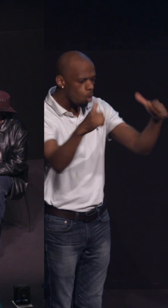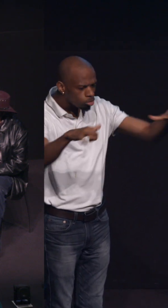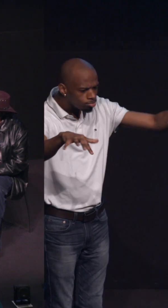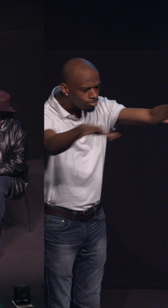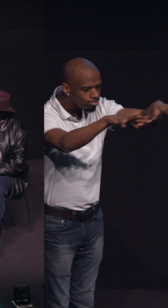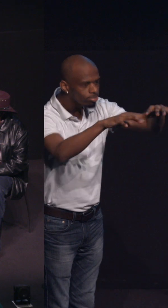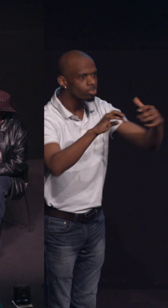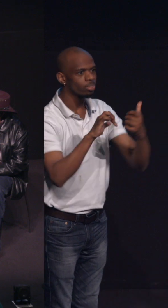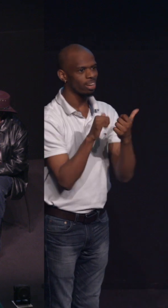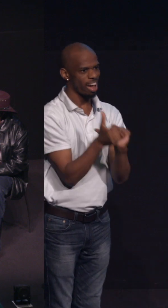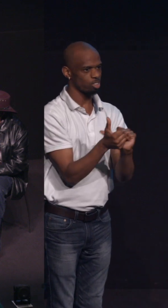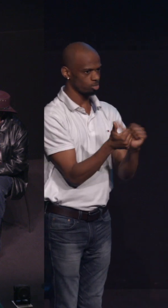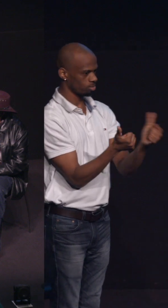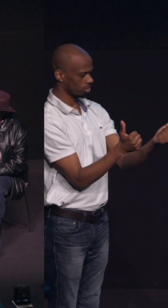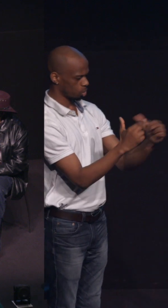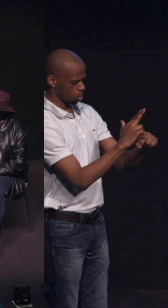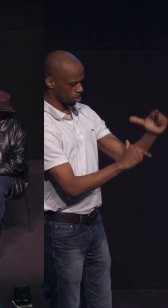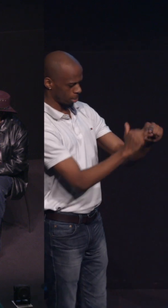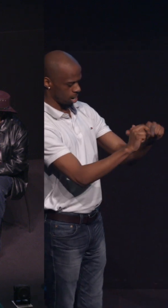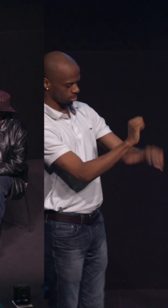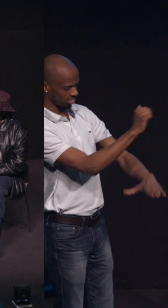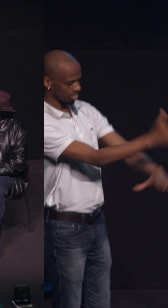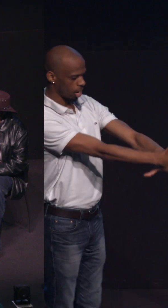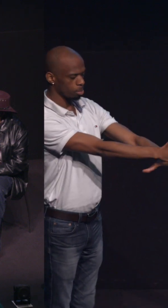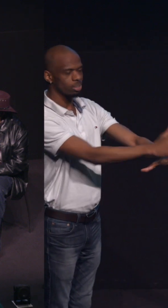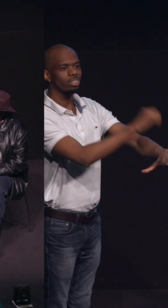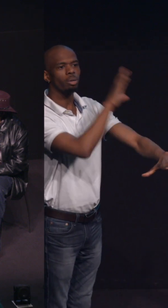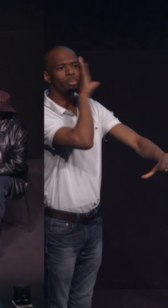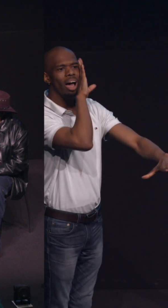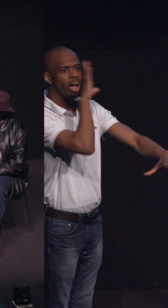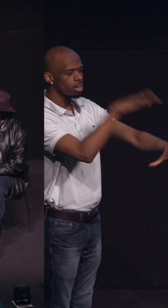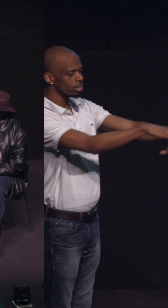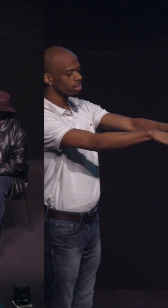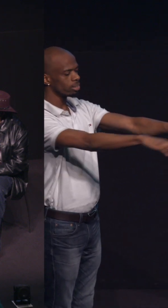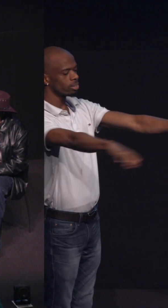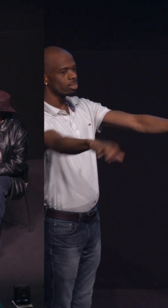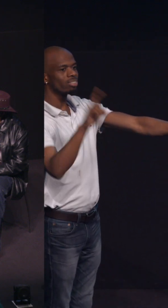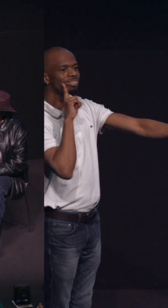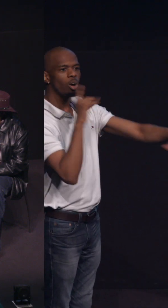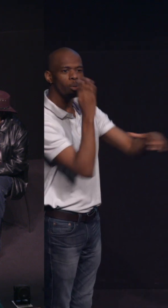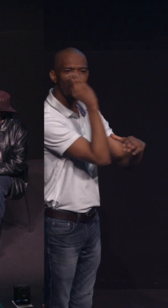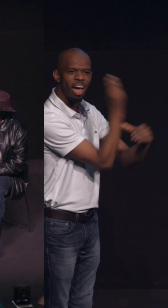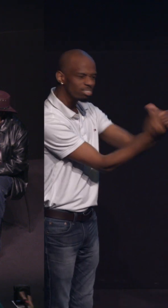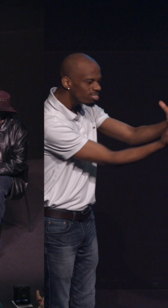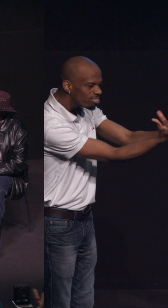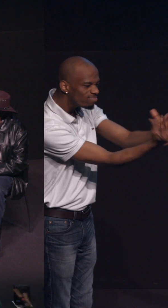just like we try to--and all of these classes are free. And that's I think what makes the difference,